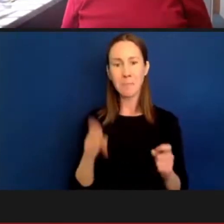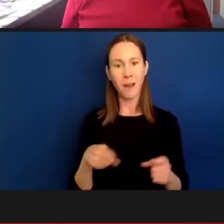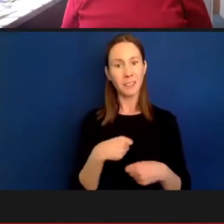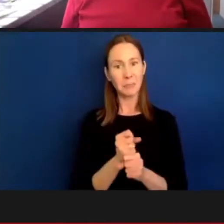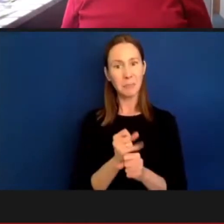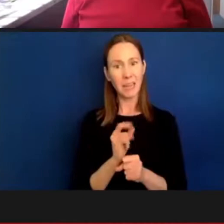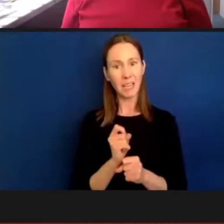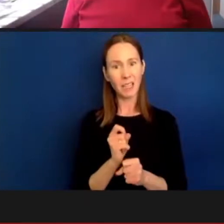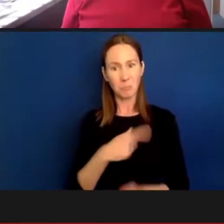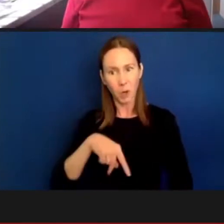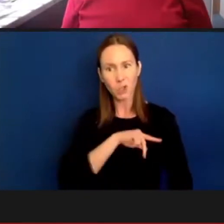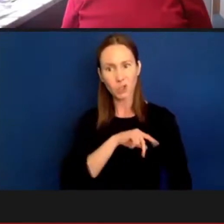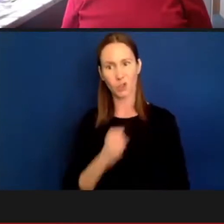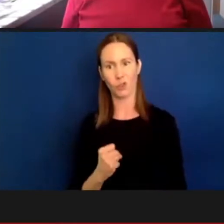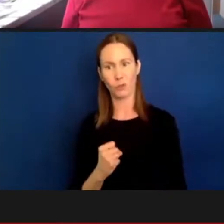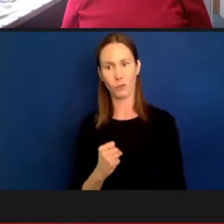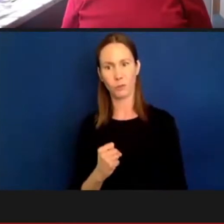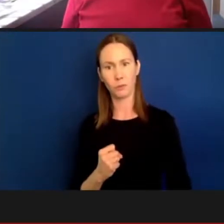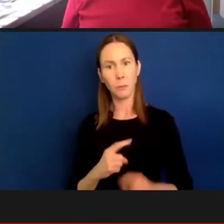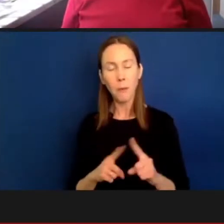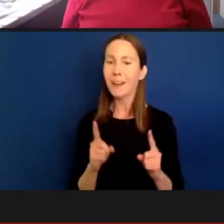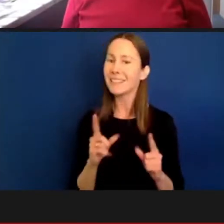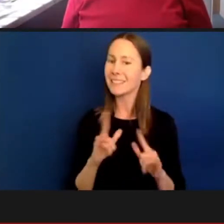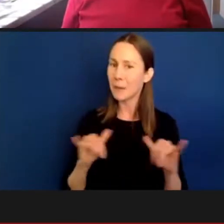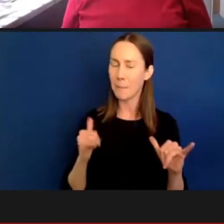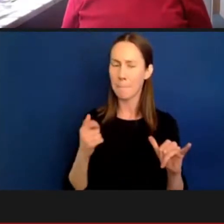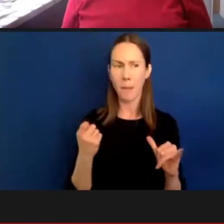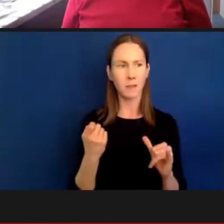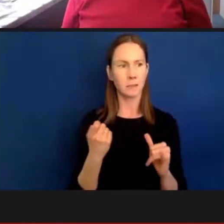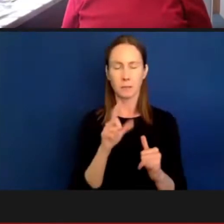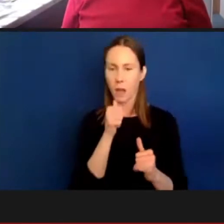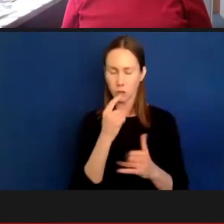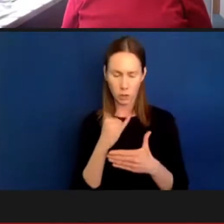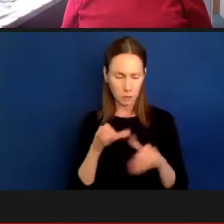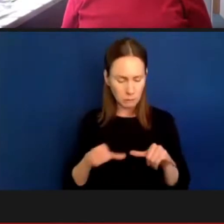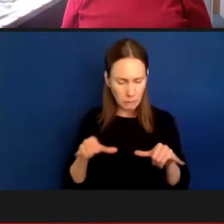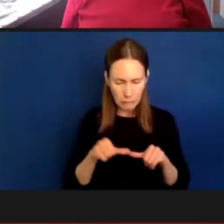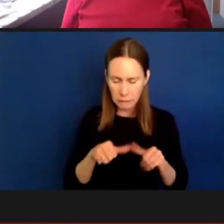But we have to get out and again, not just speak to those of like mind.